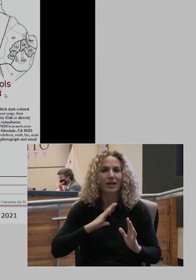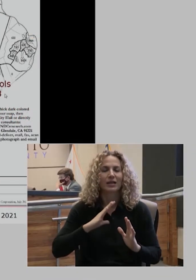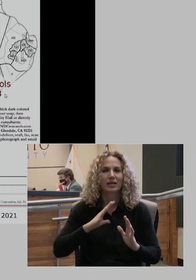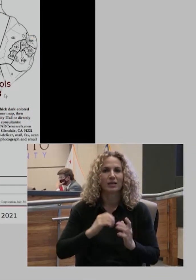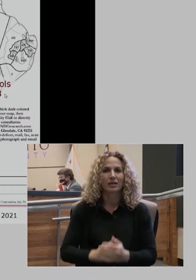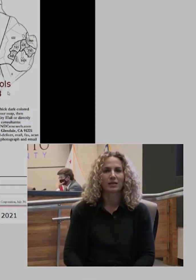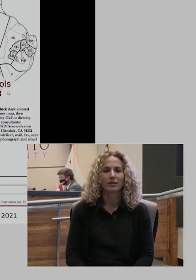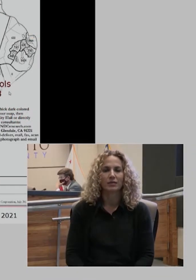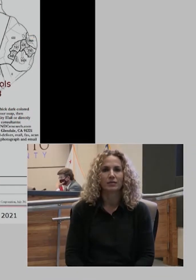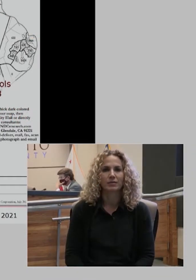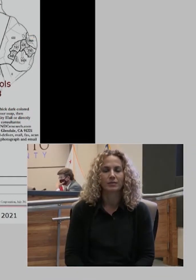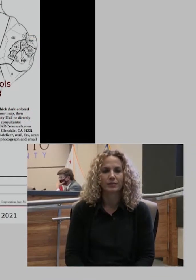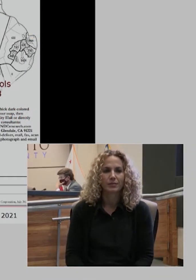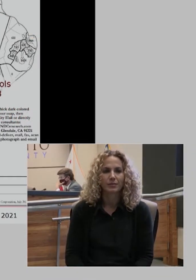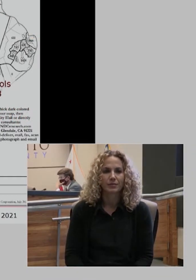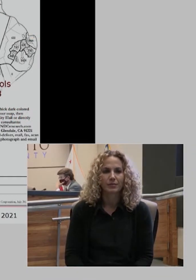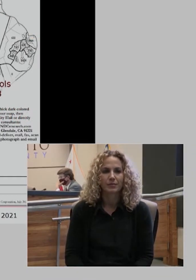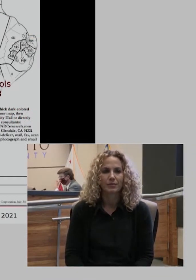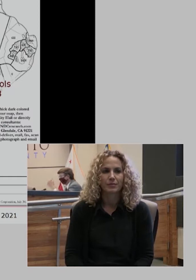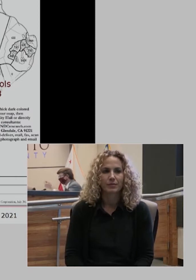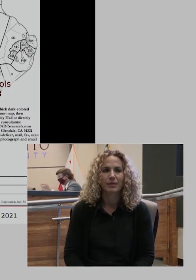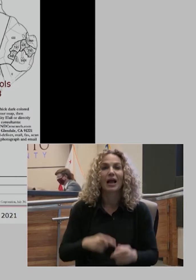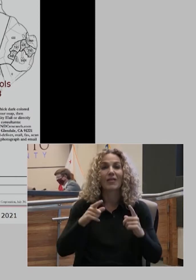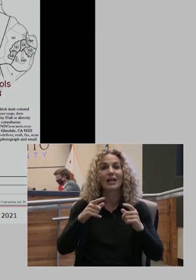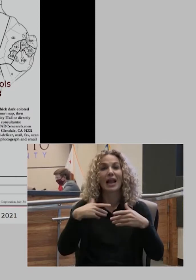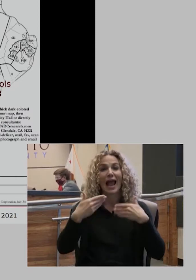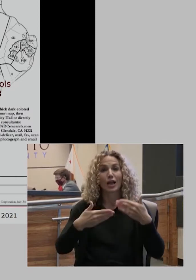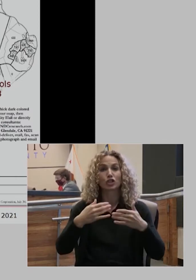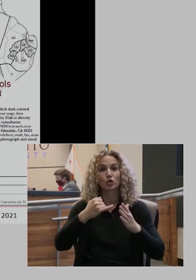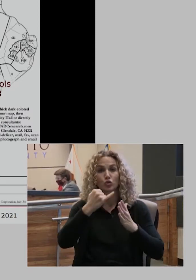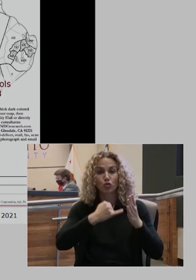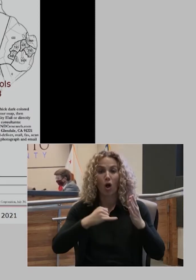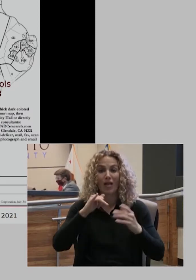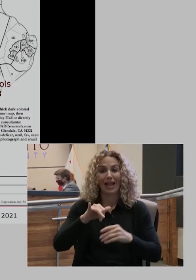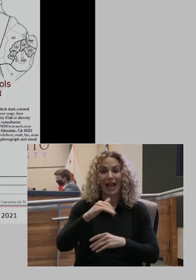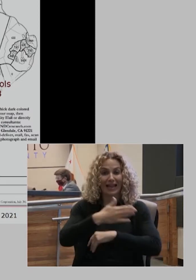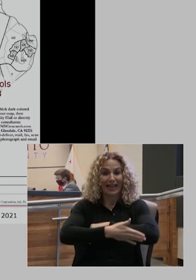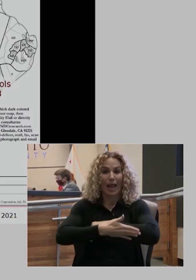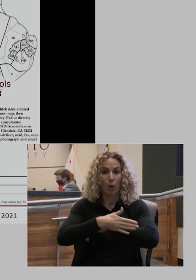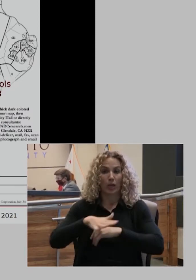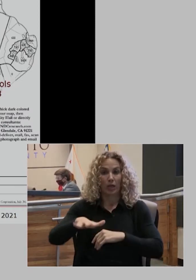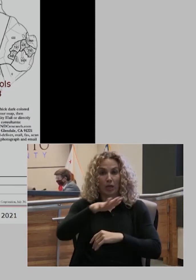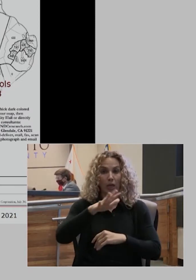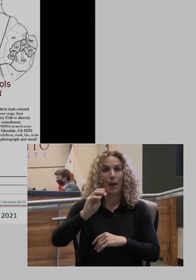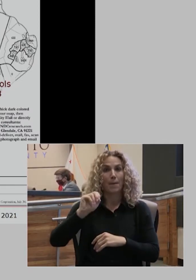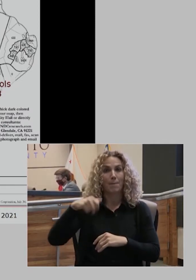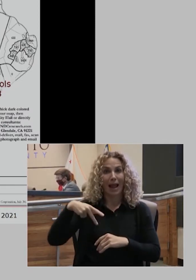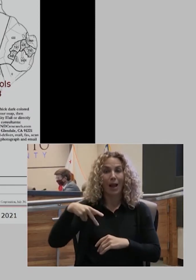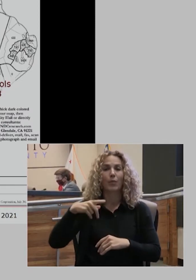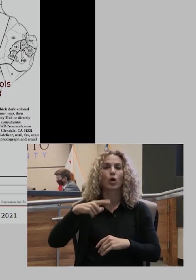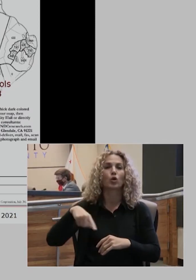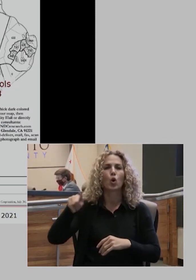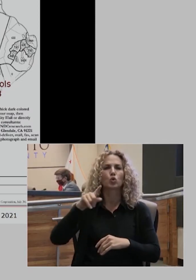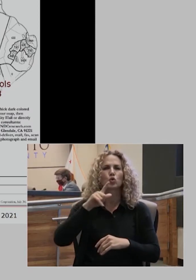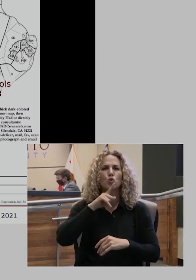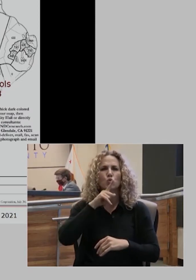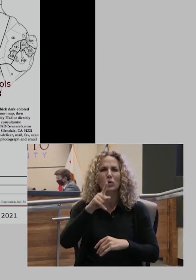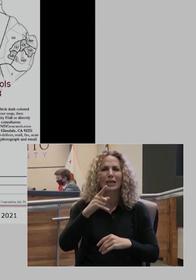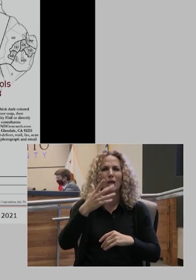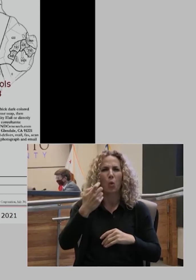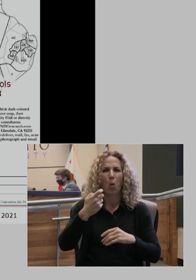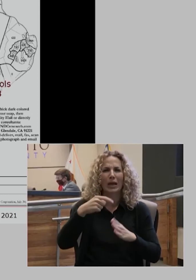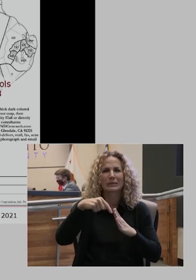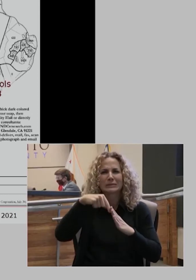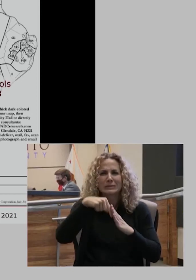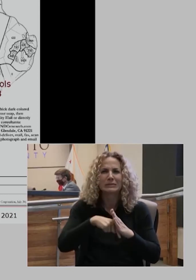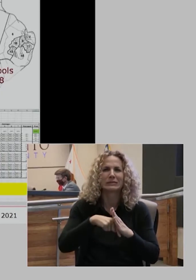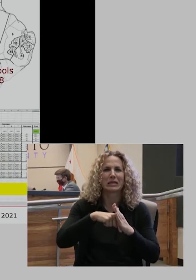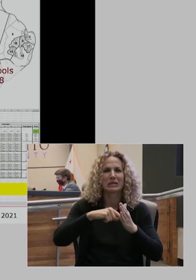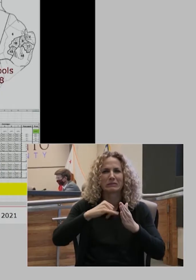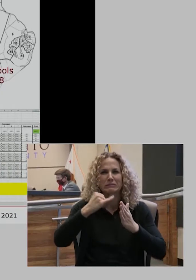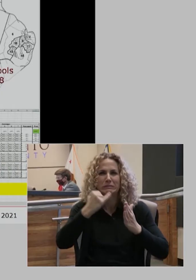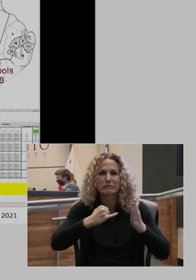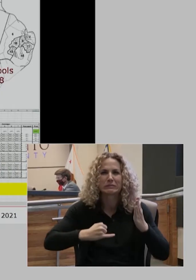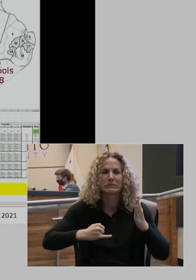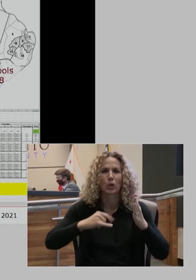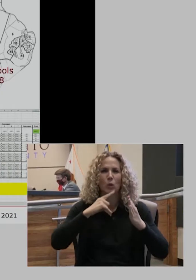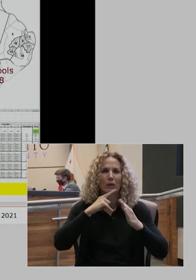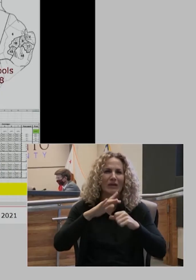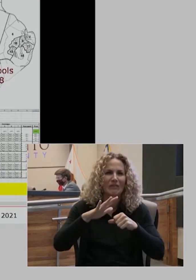AND SAY, PLEASE, KEEP OUR COMMUNITIES OF INTEREST TOGETHER